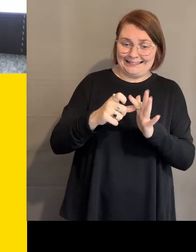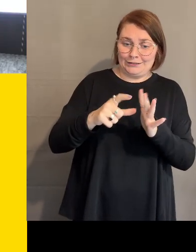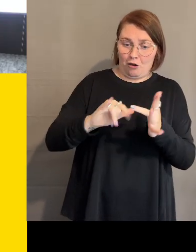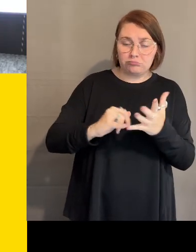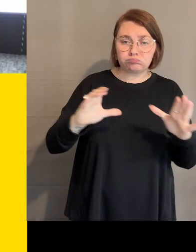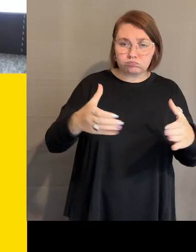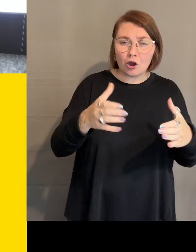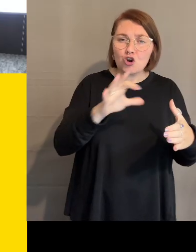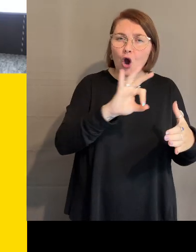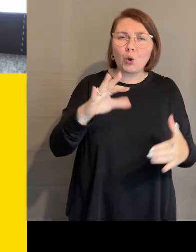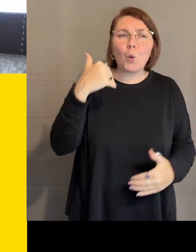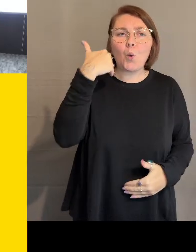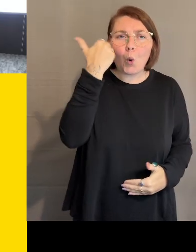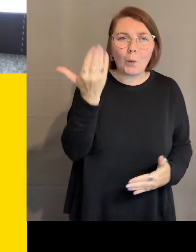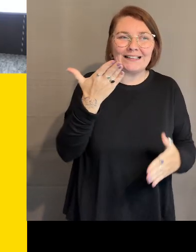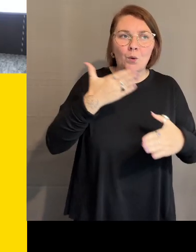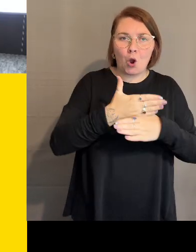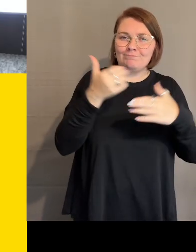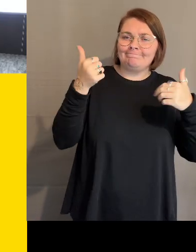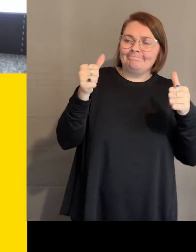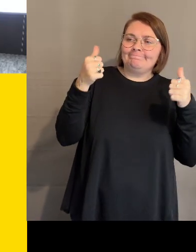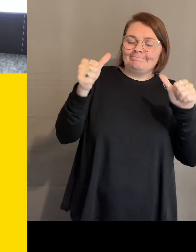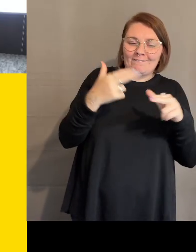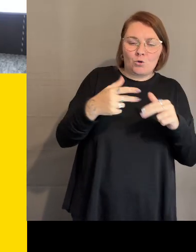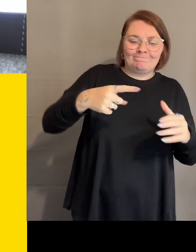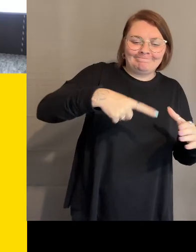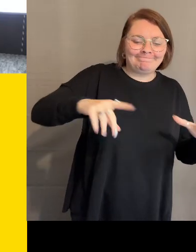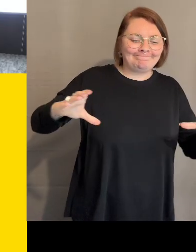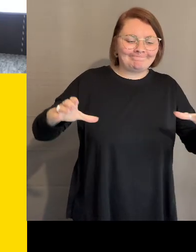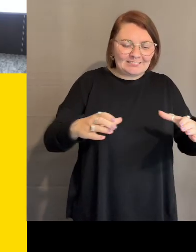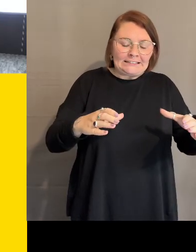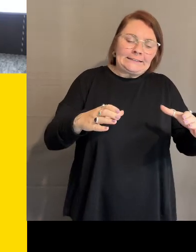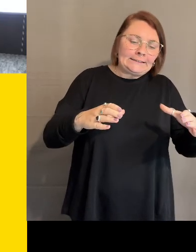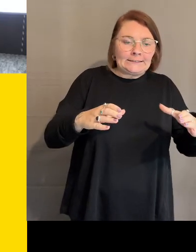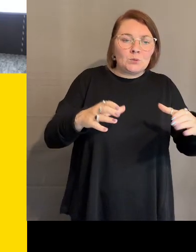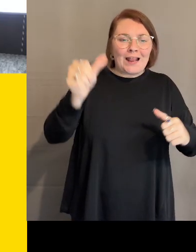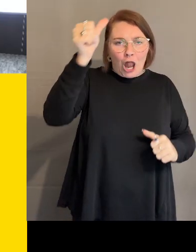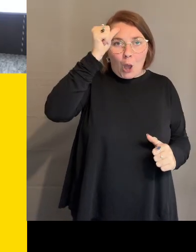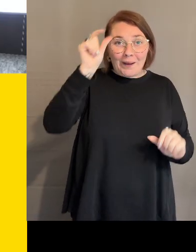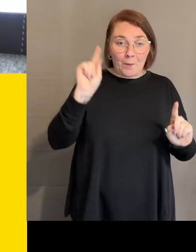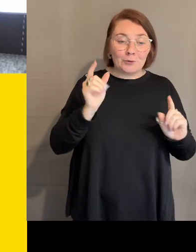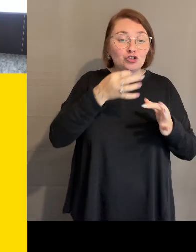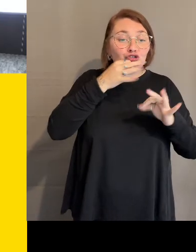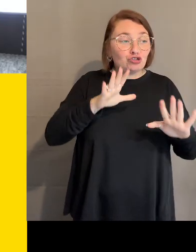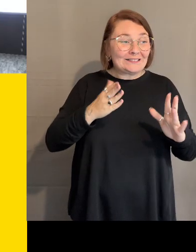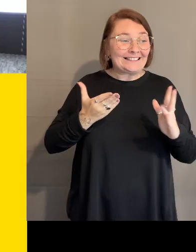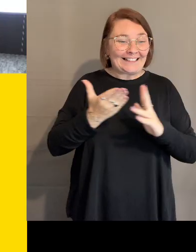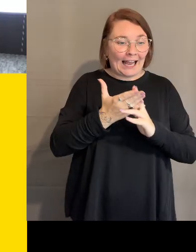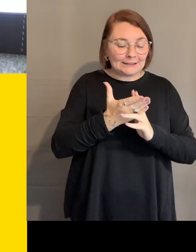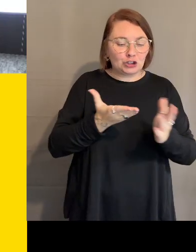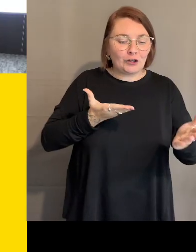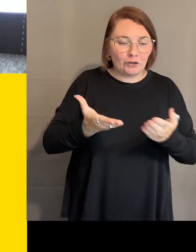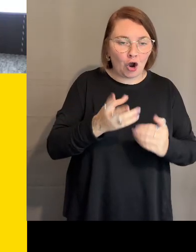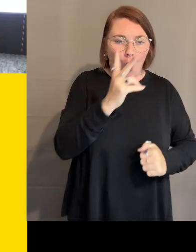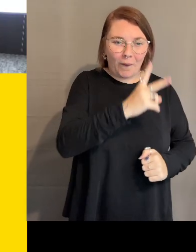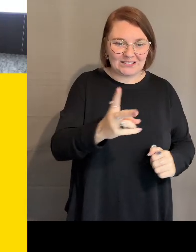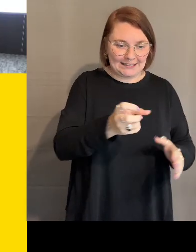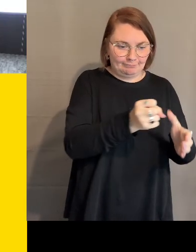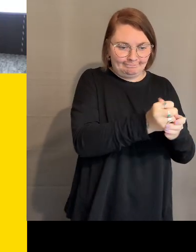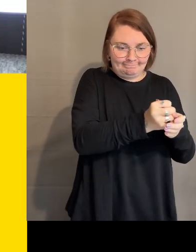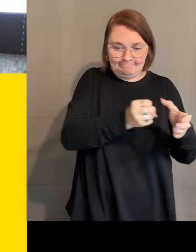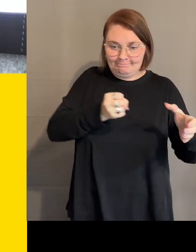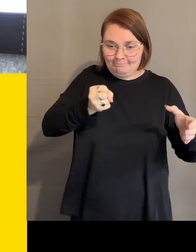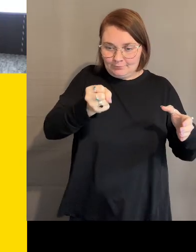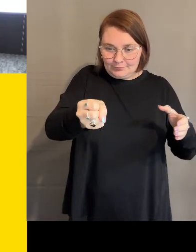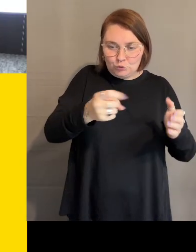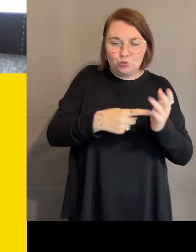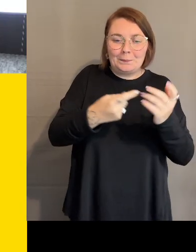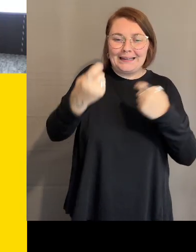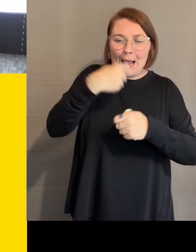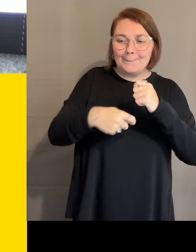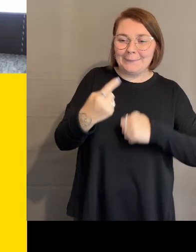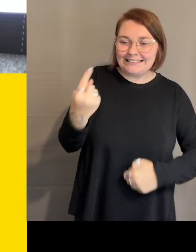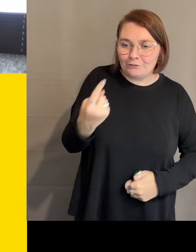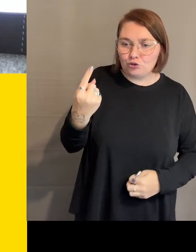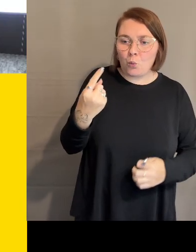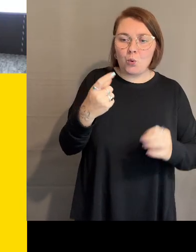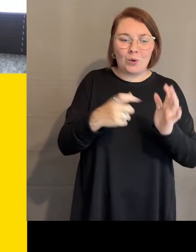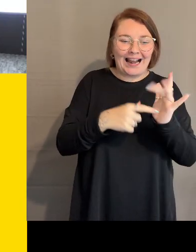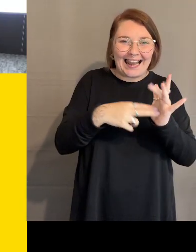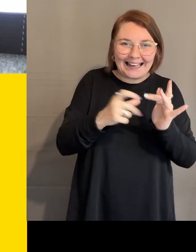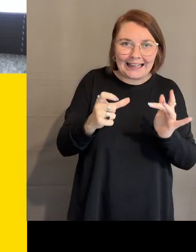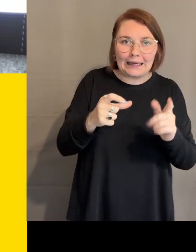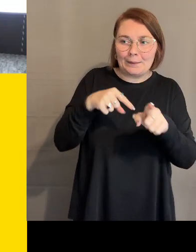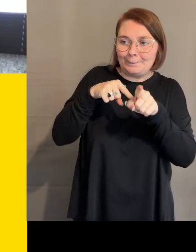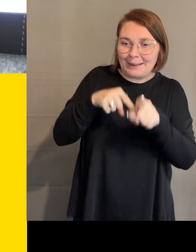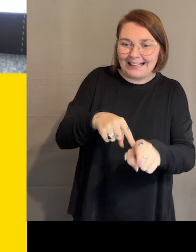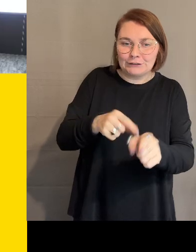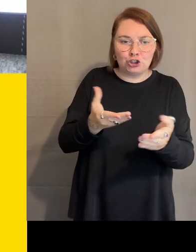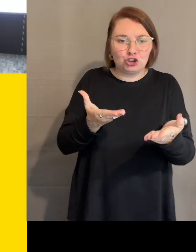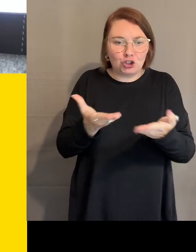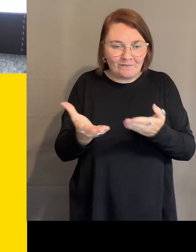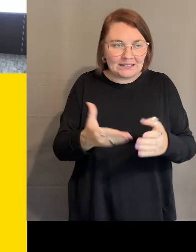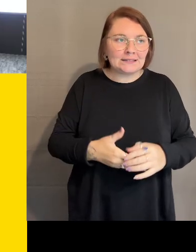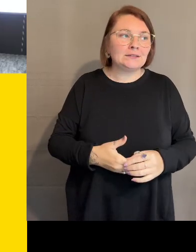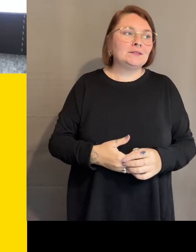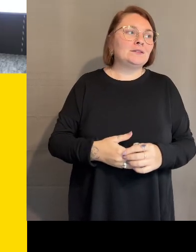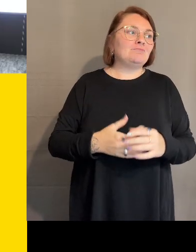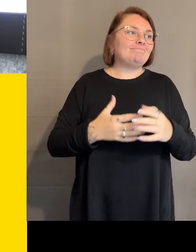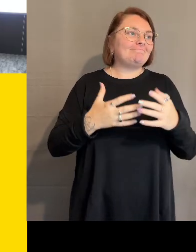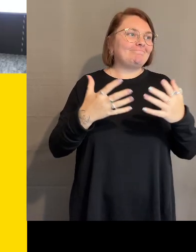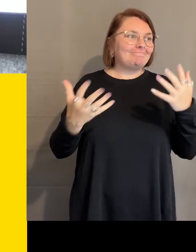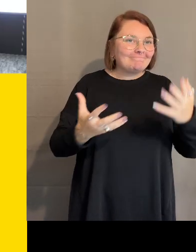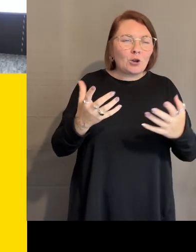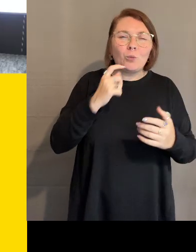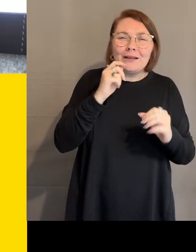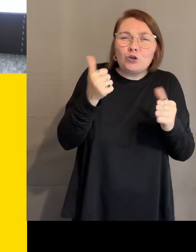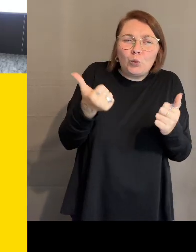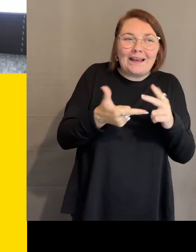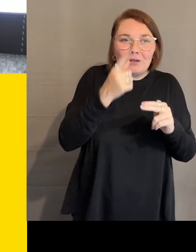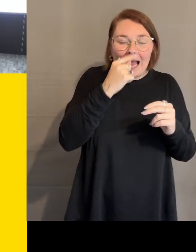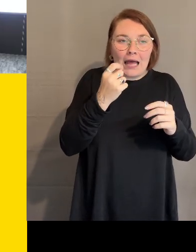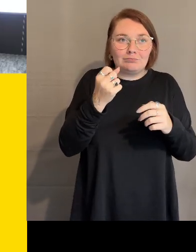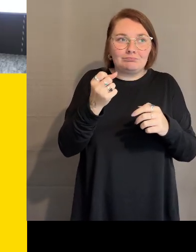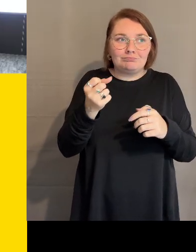it doesn't always necessarily work well for this group. So, at the moment where children access services, they're often taken out into individualized, kind of, clinic-based services, and, you know, it would be good if they could be brought